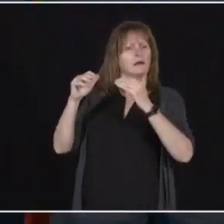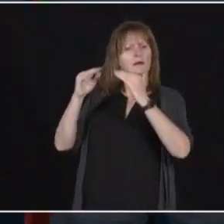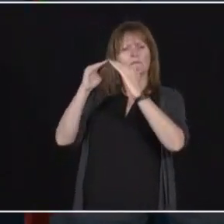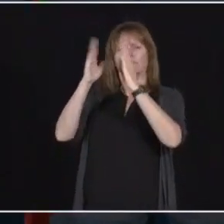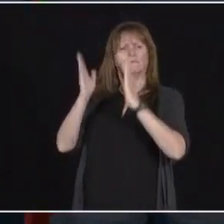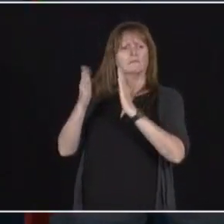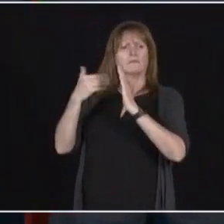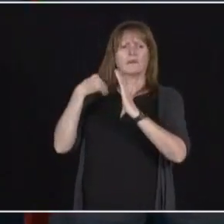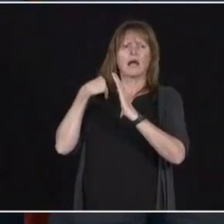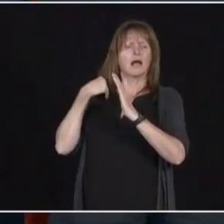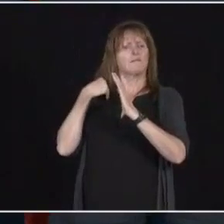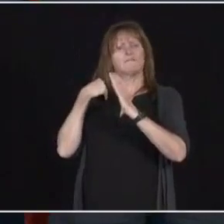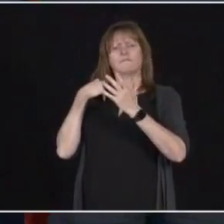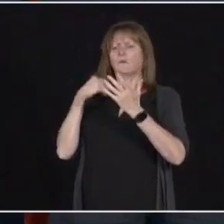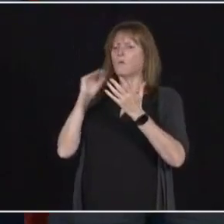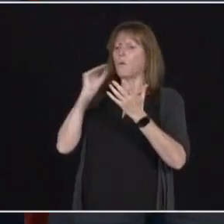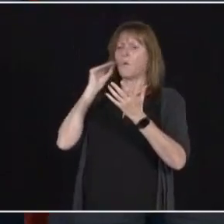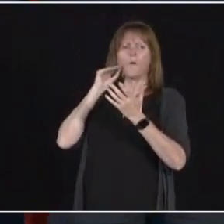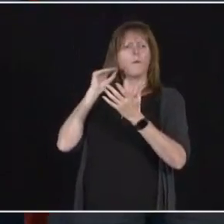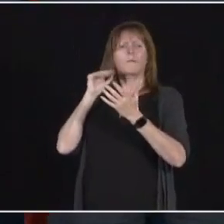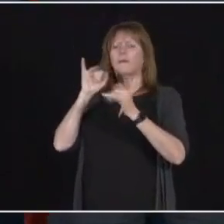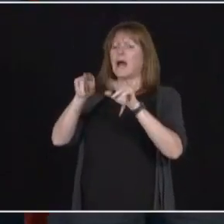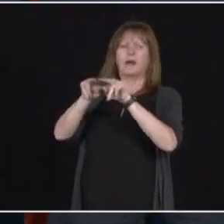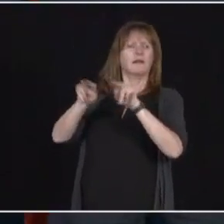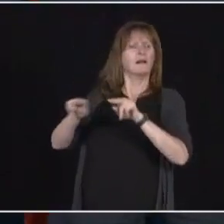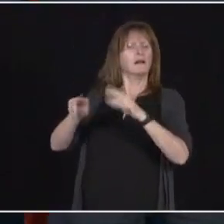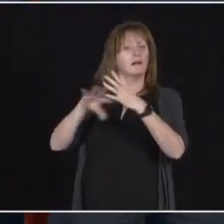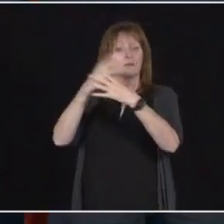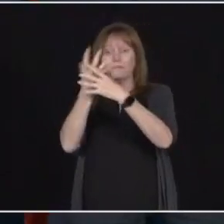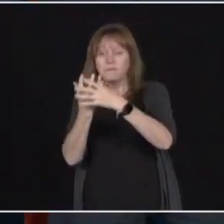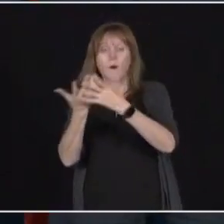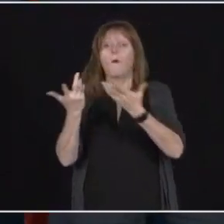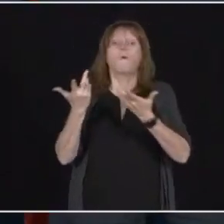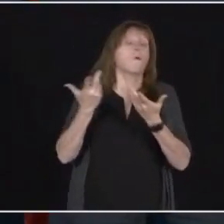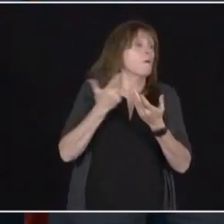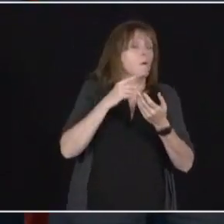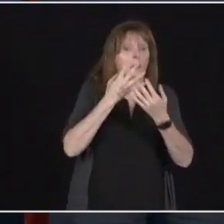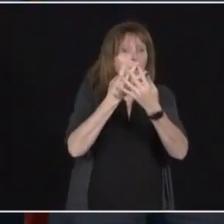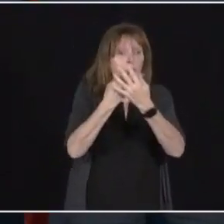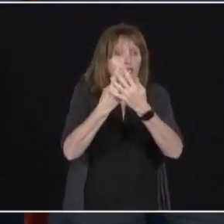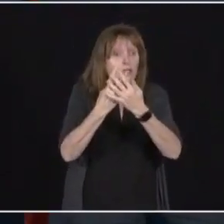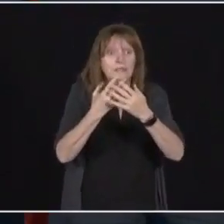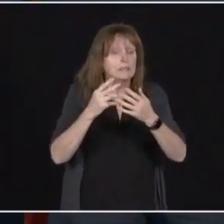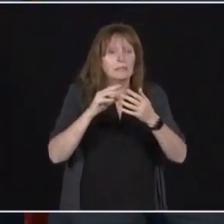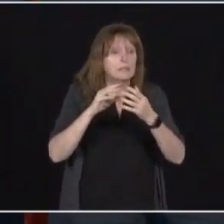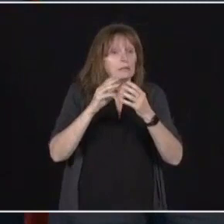We want to get to group homes, we want to get to places where people are living together. Anti-correctional facilities and now with